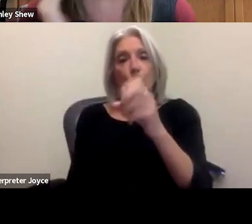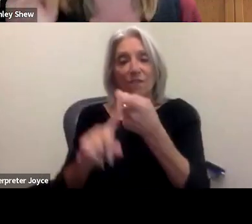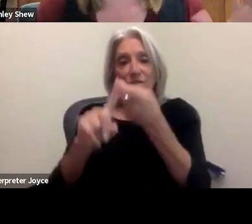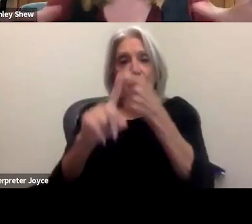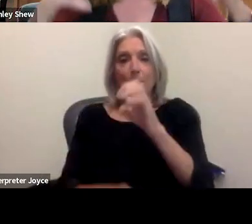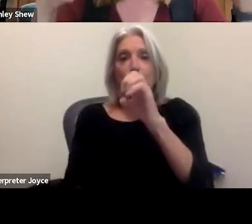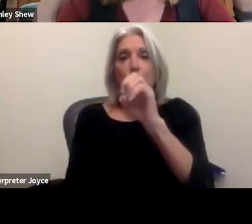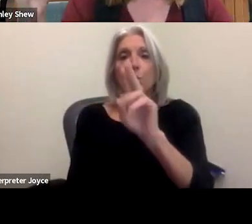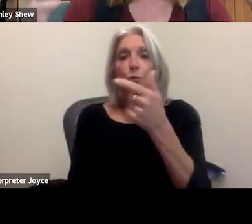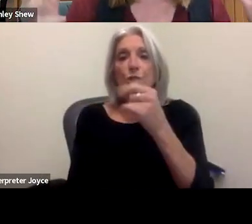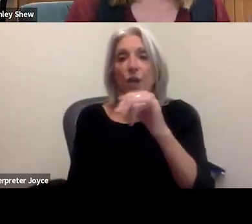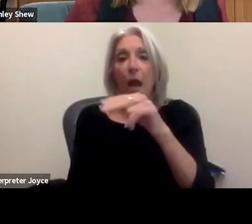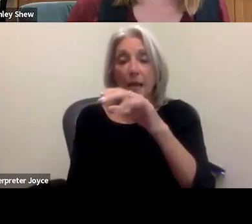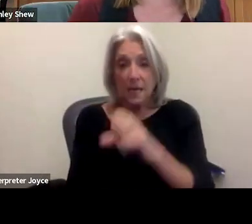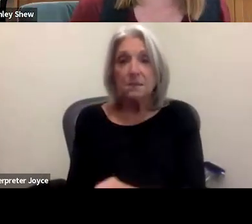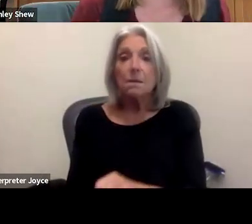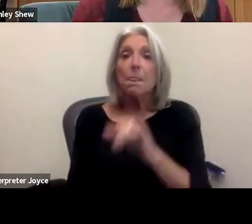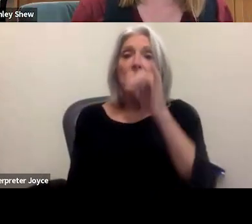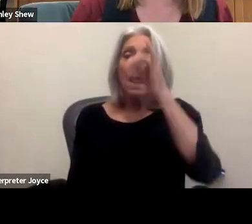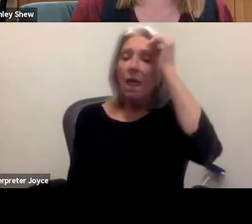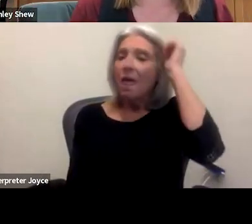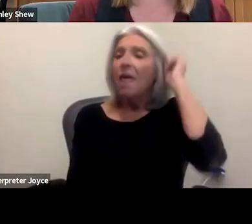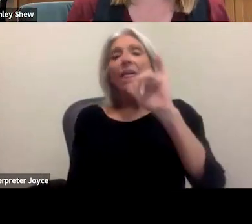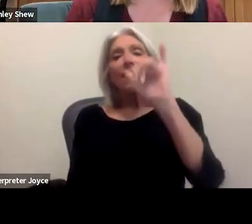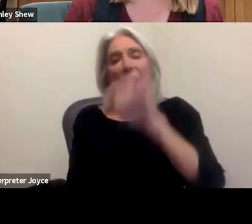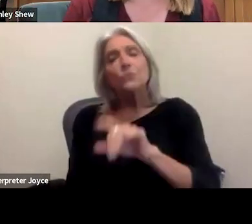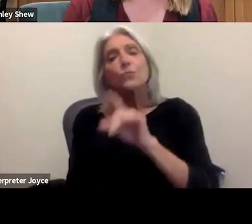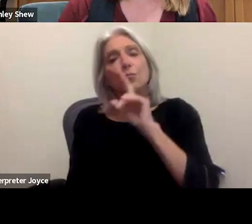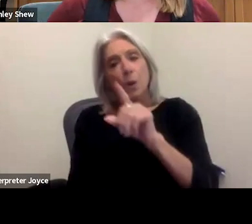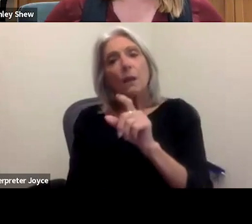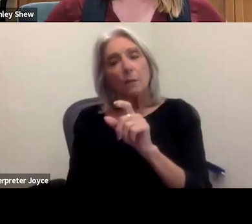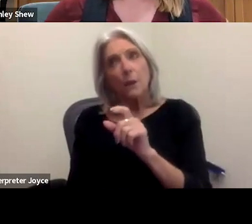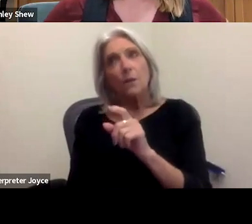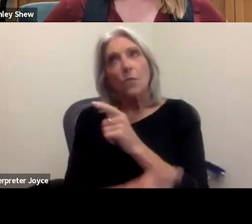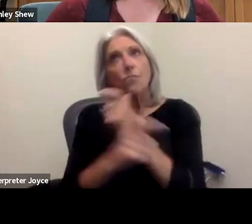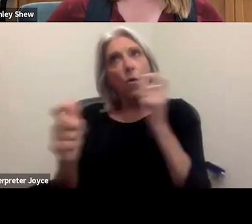That people-- this is a large scientific project in the first